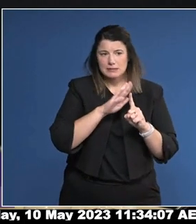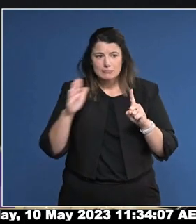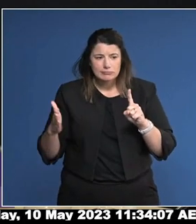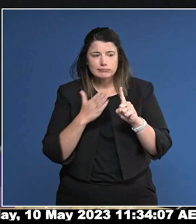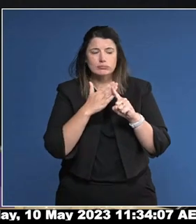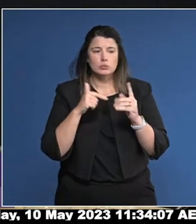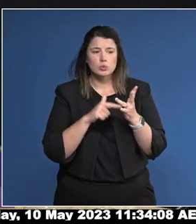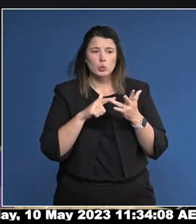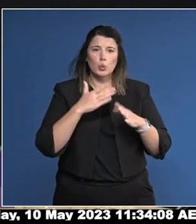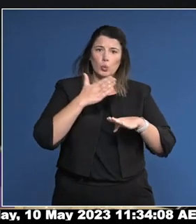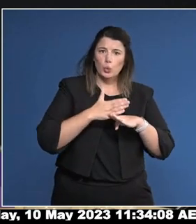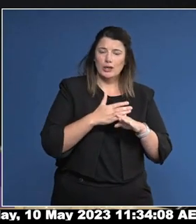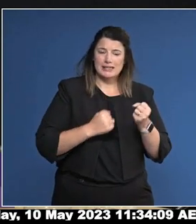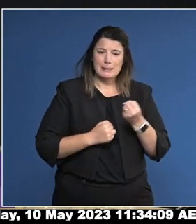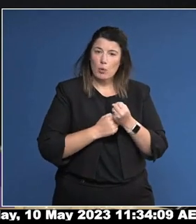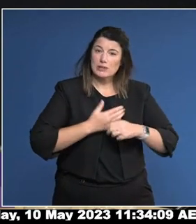in supported employment or a volunteering role.